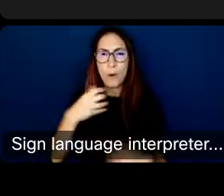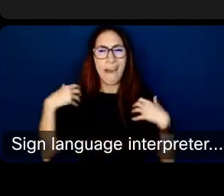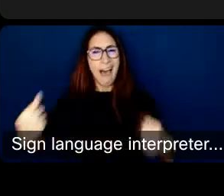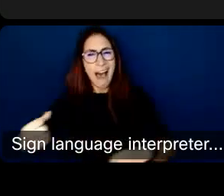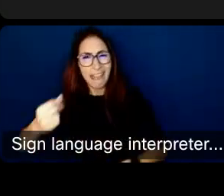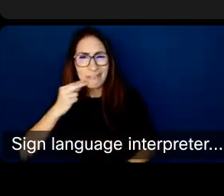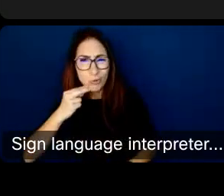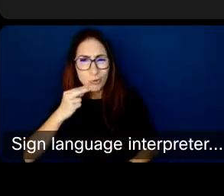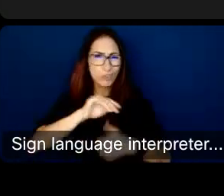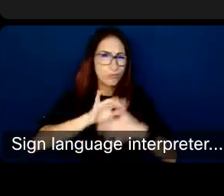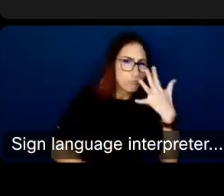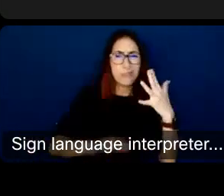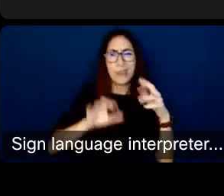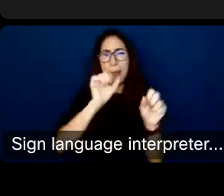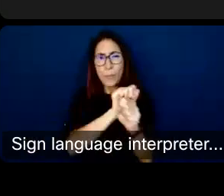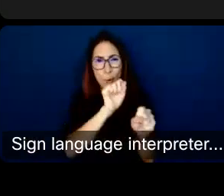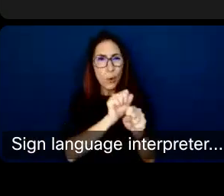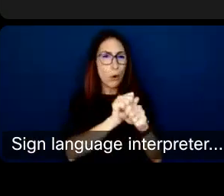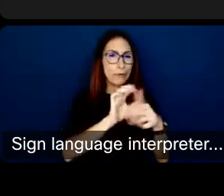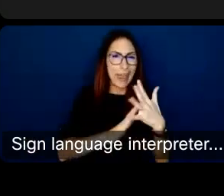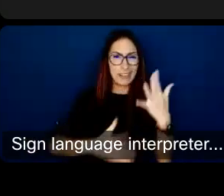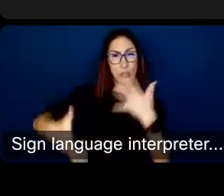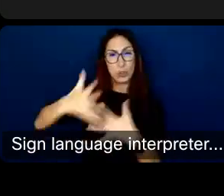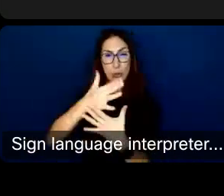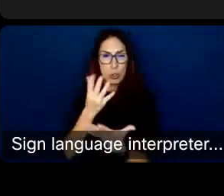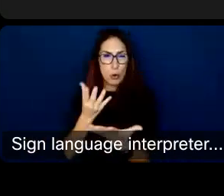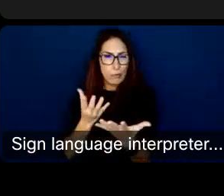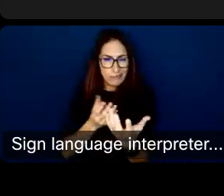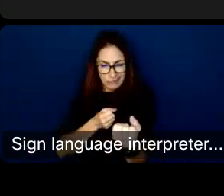services. I think we all know that this year we've all seen